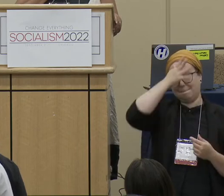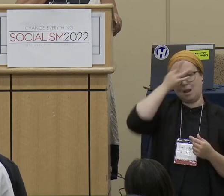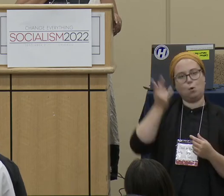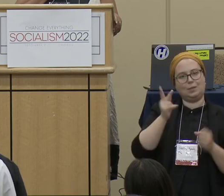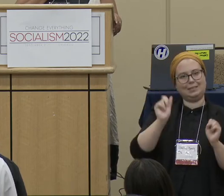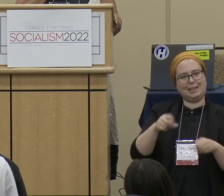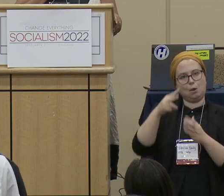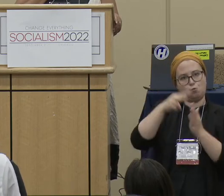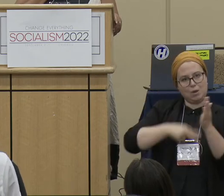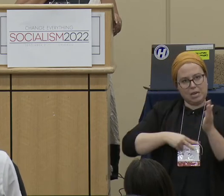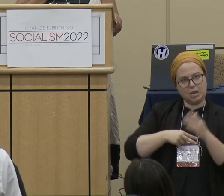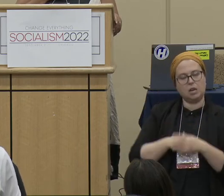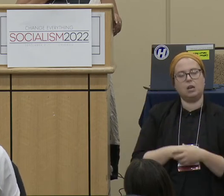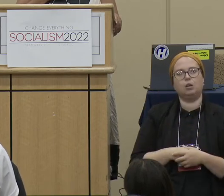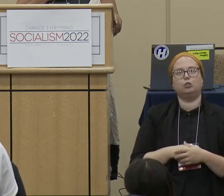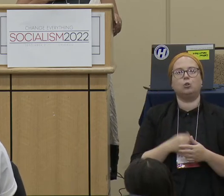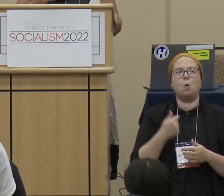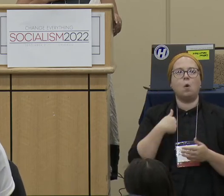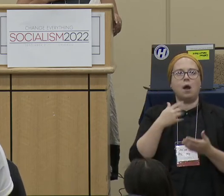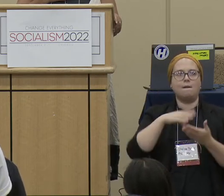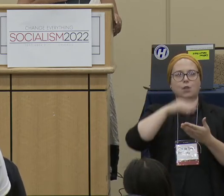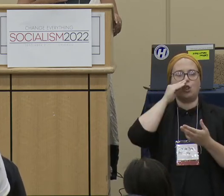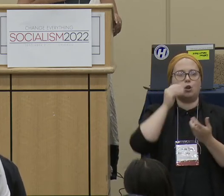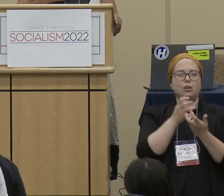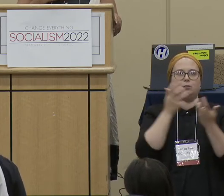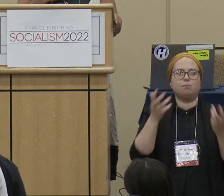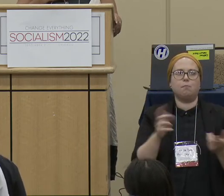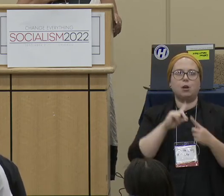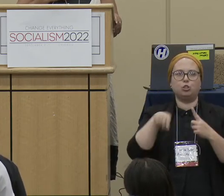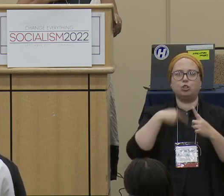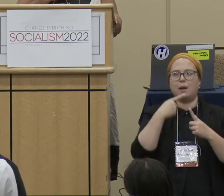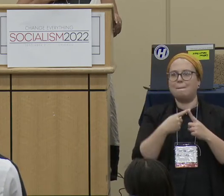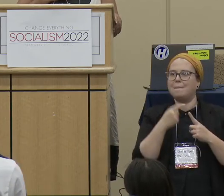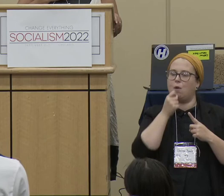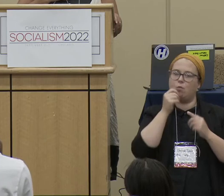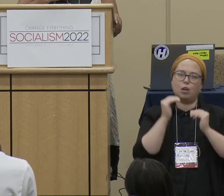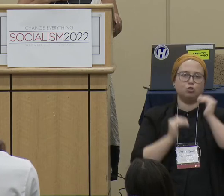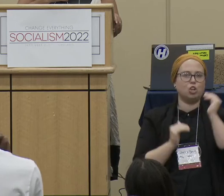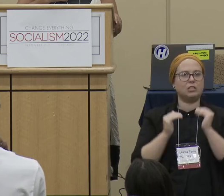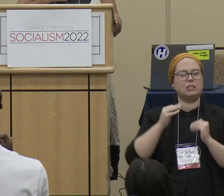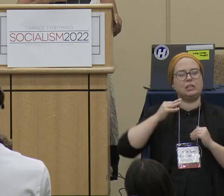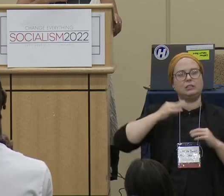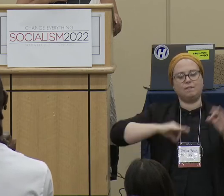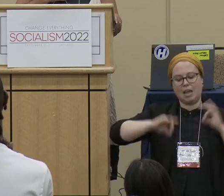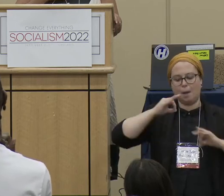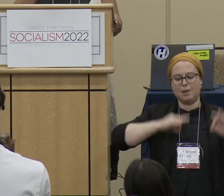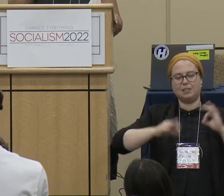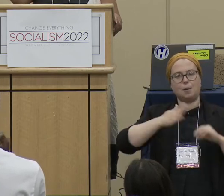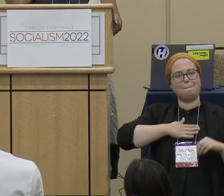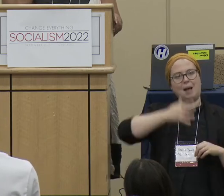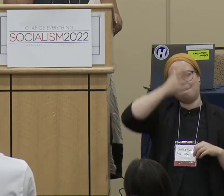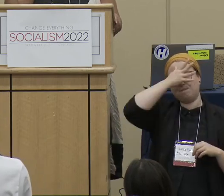my parents could read. I think I learned as much about the injustices of capitalism from my father, who was a factory